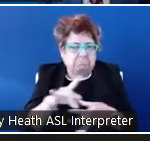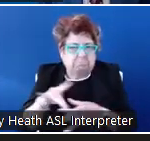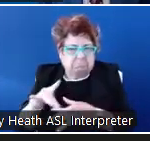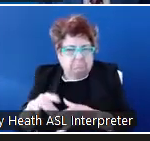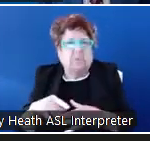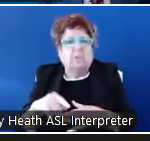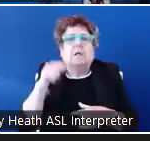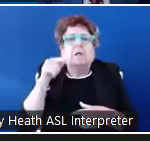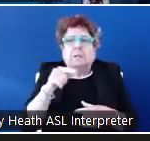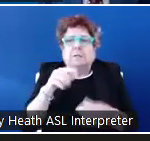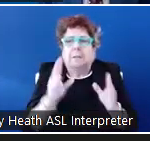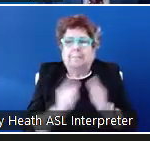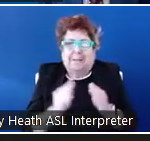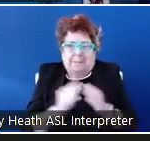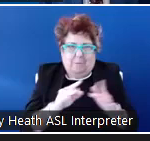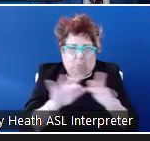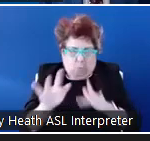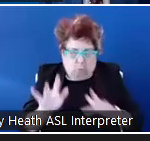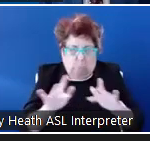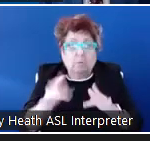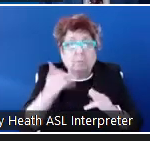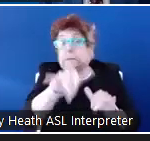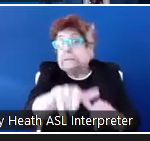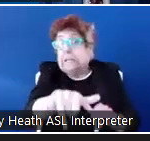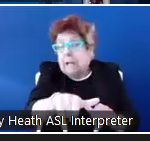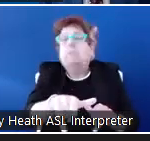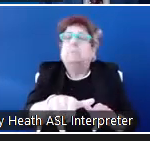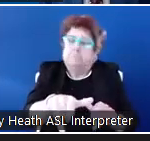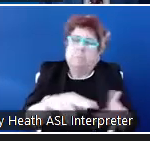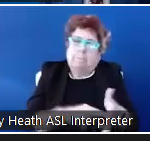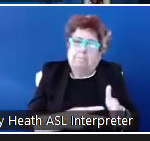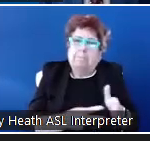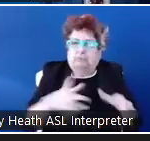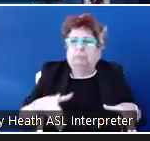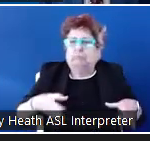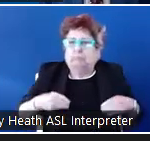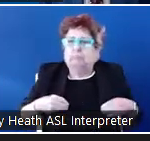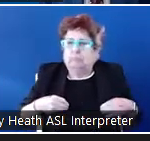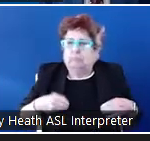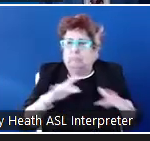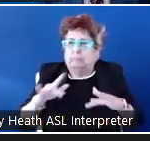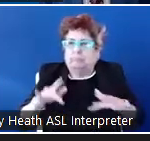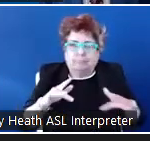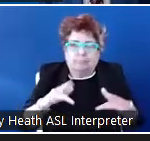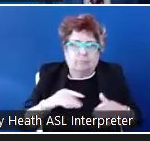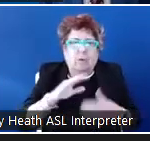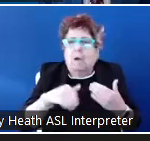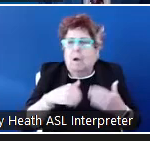you are consenting to the recording. Also, all attendees have been muted for audio quality. One hallmark of our